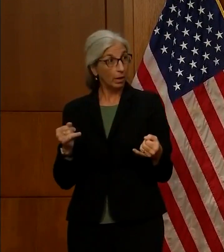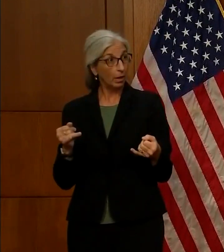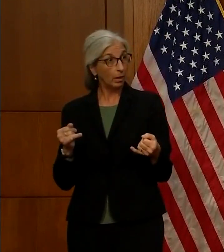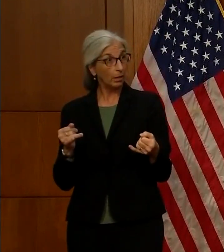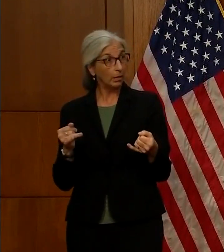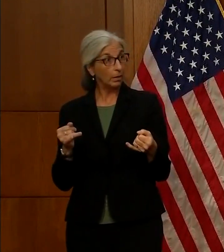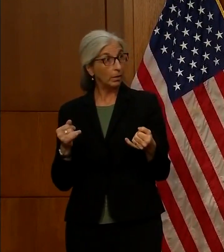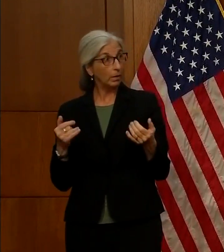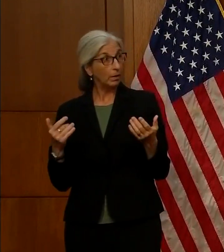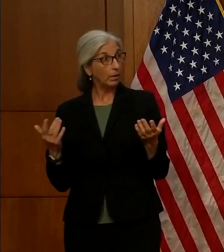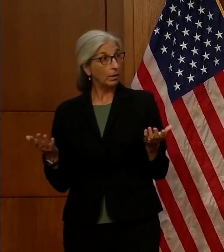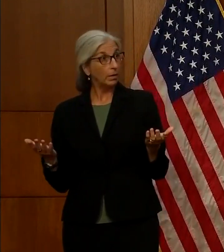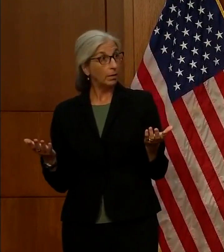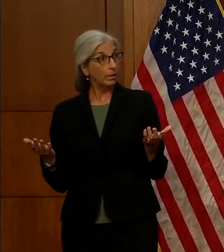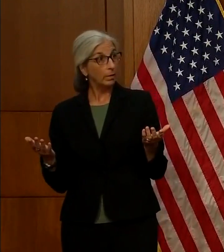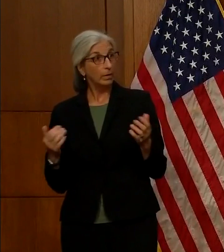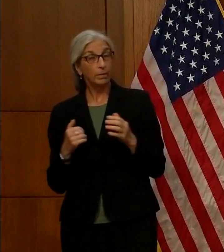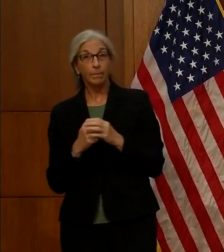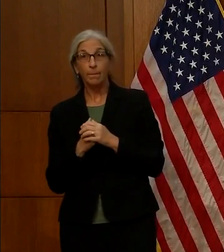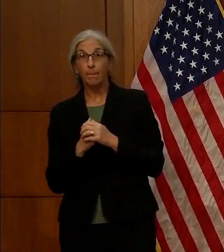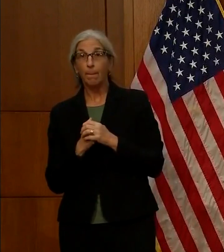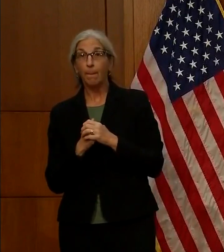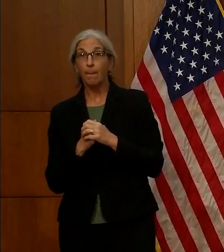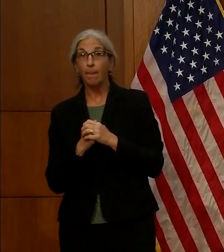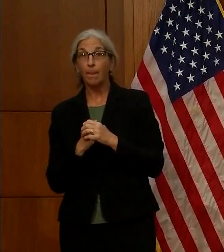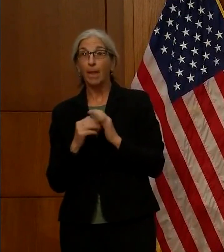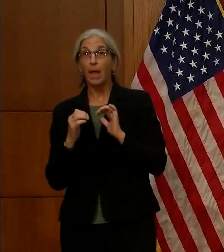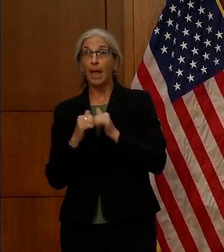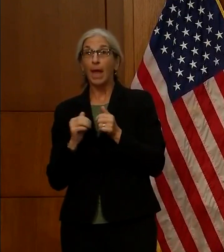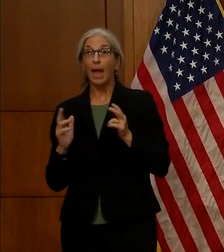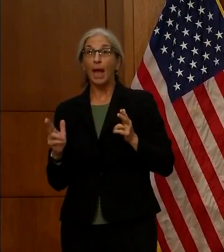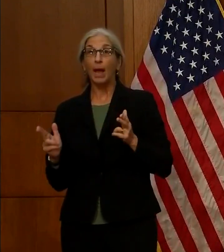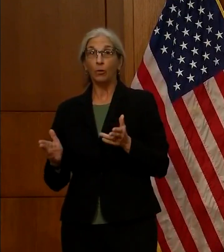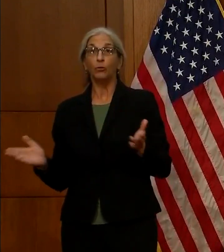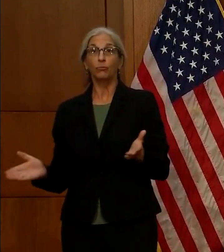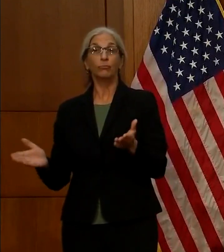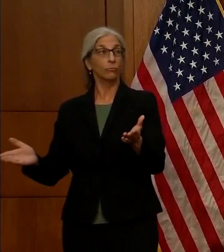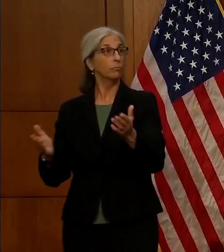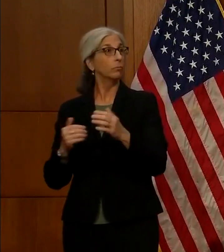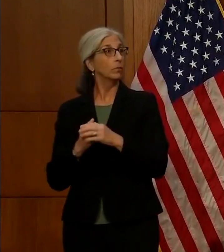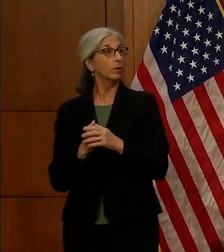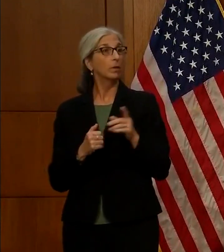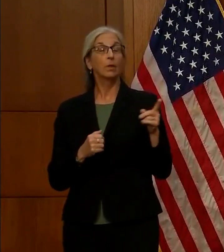AND SO CAN YOU ELABORATE ON